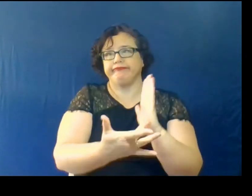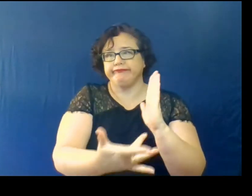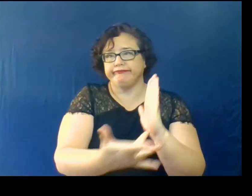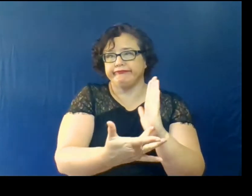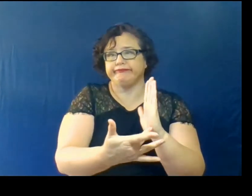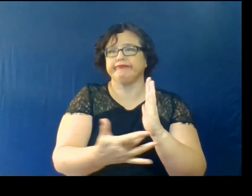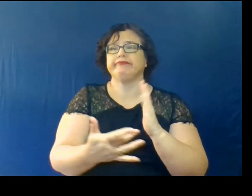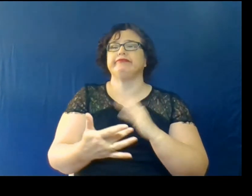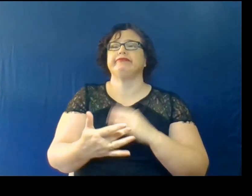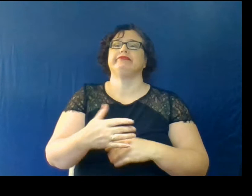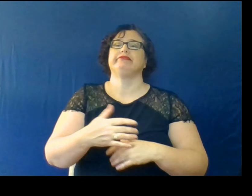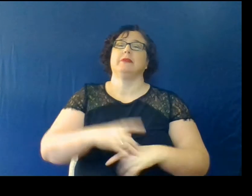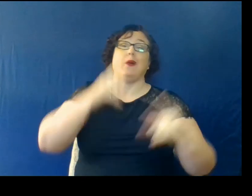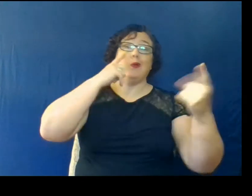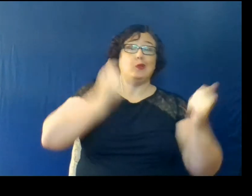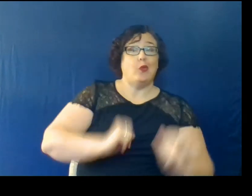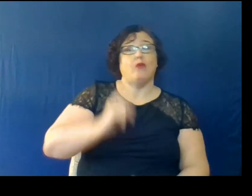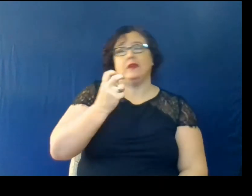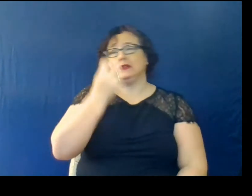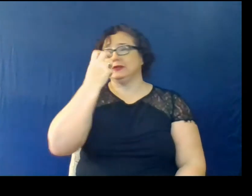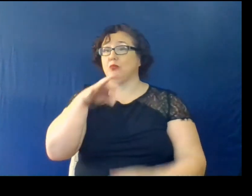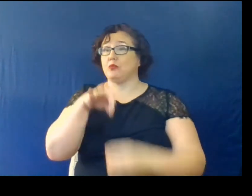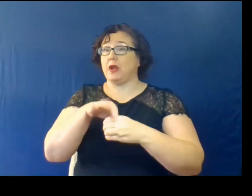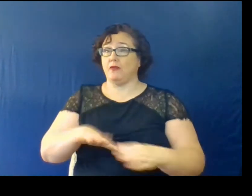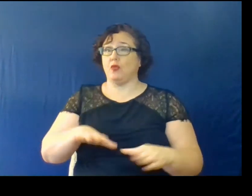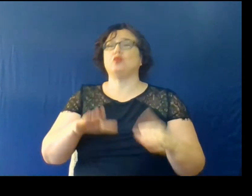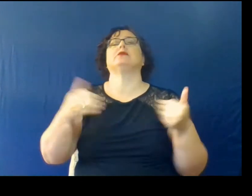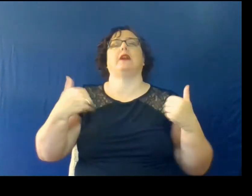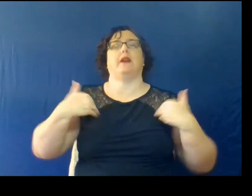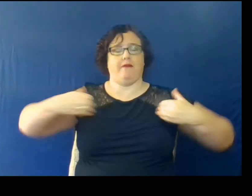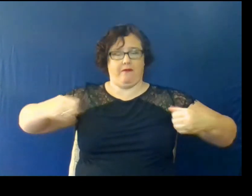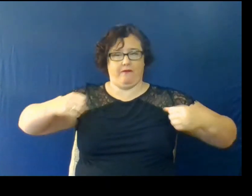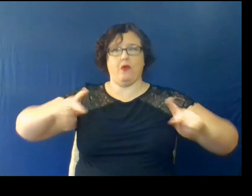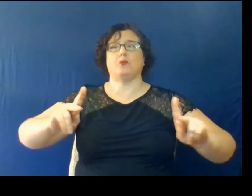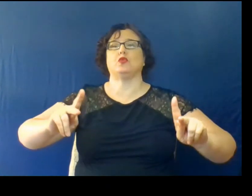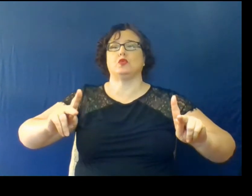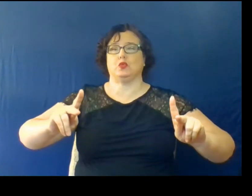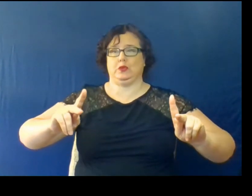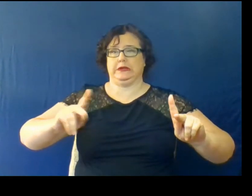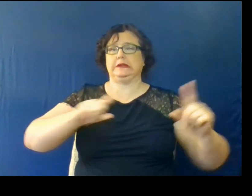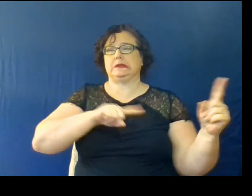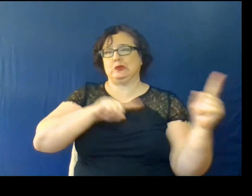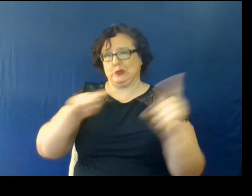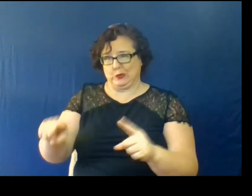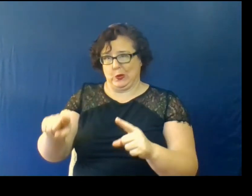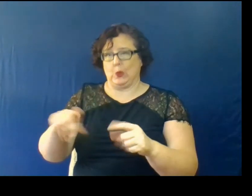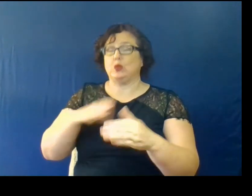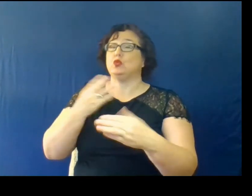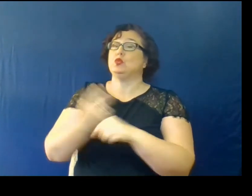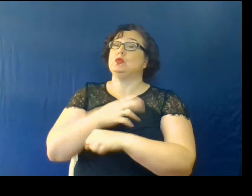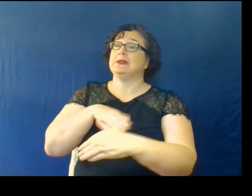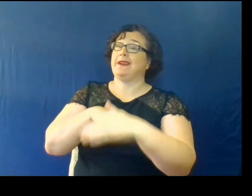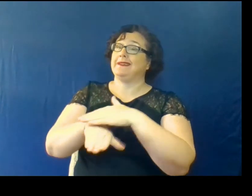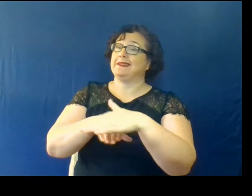vision have the opportunity to execute their vote by using accessible voting machines to be able to